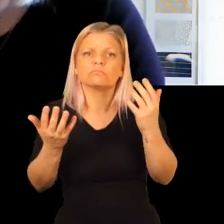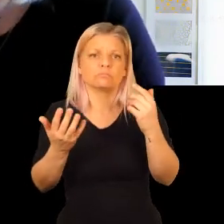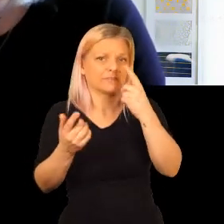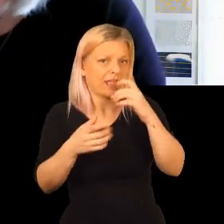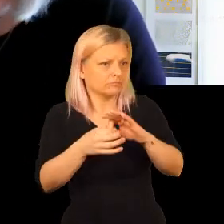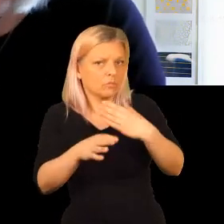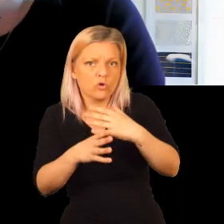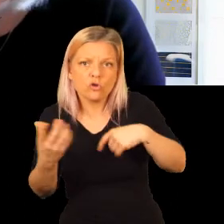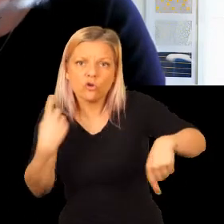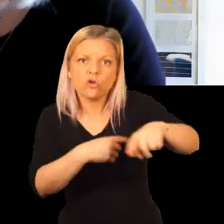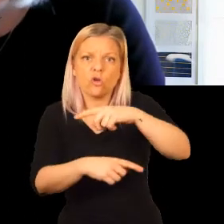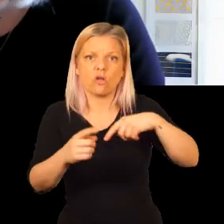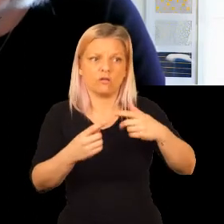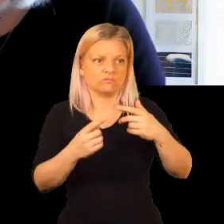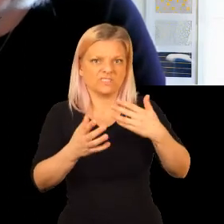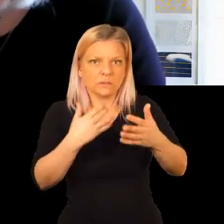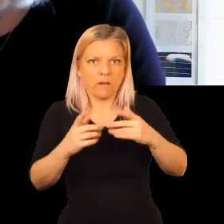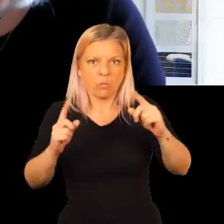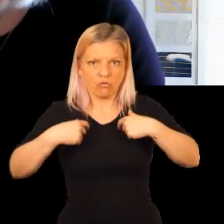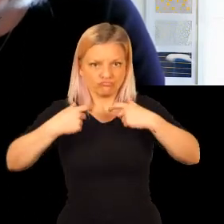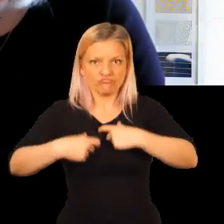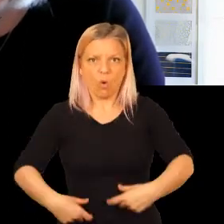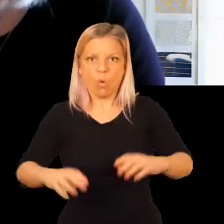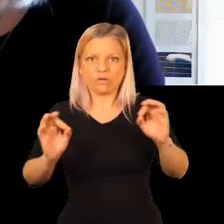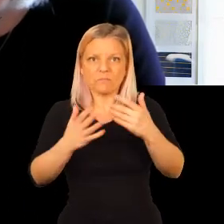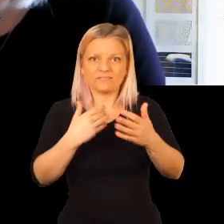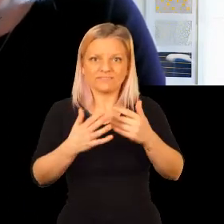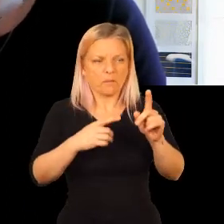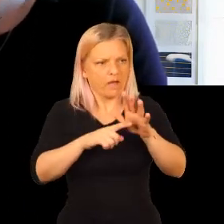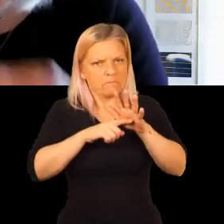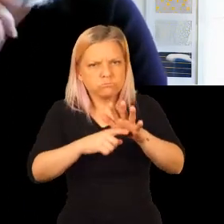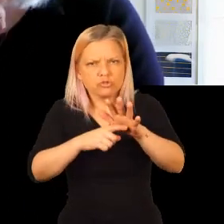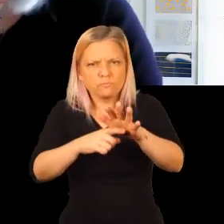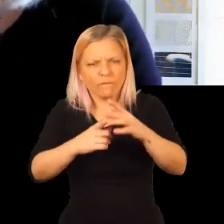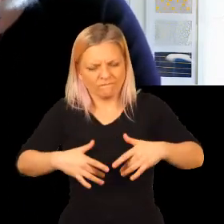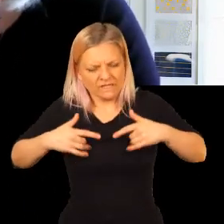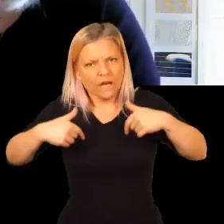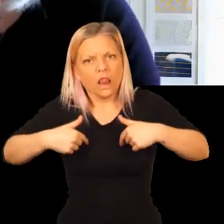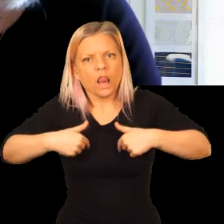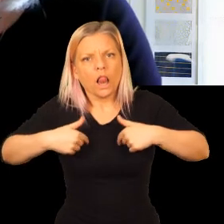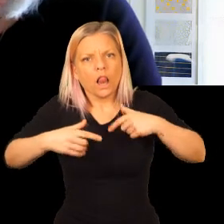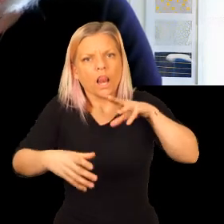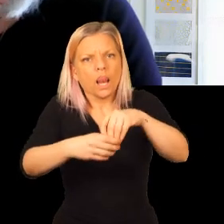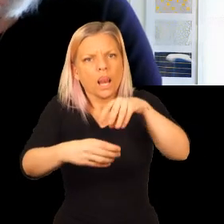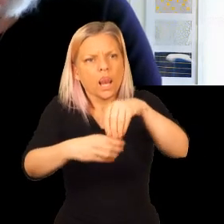be different and how do we work in a relational way regardless of what our roles is and push push